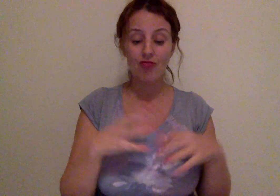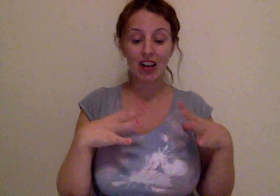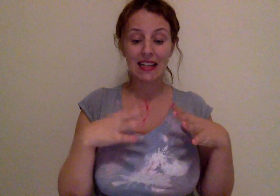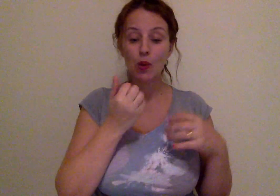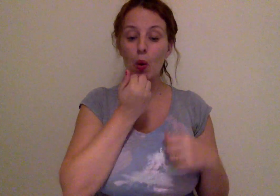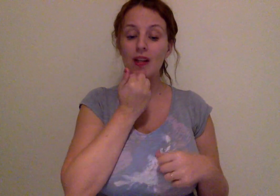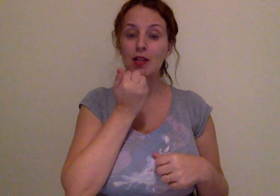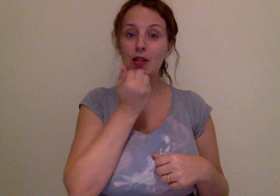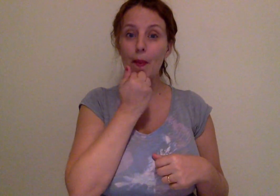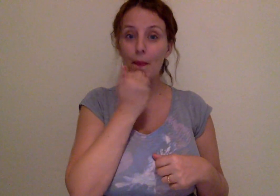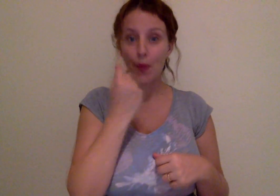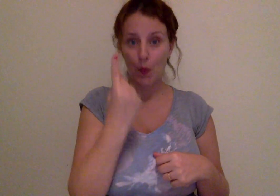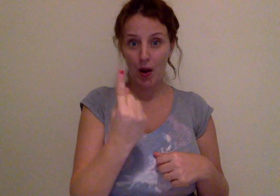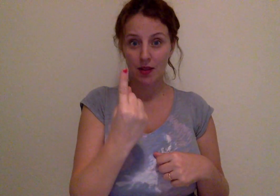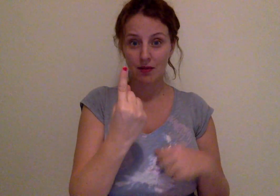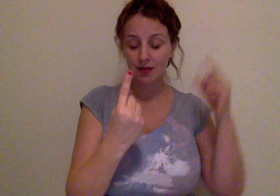Ready, number 1